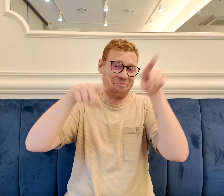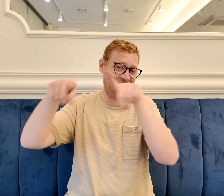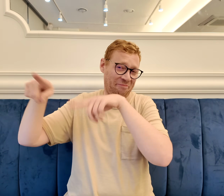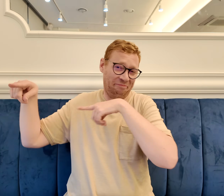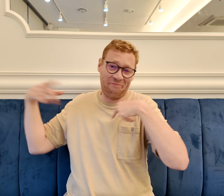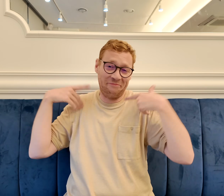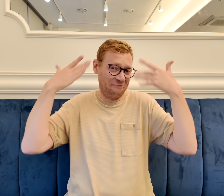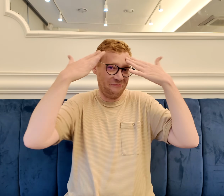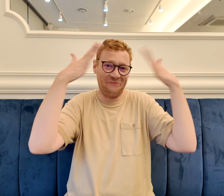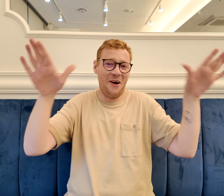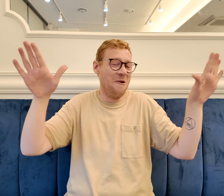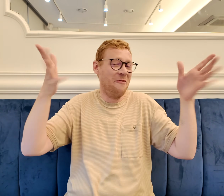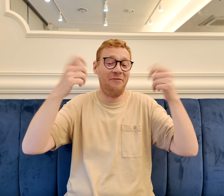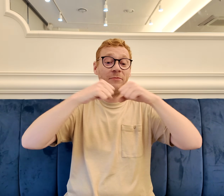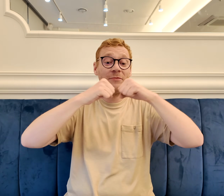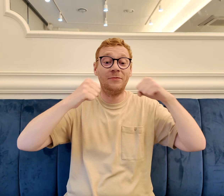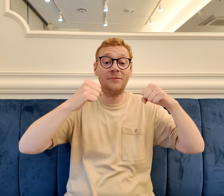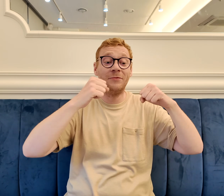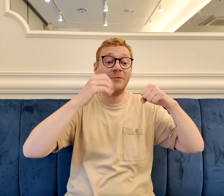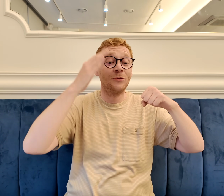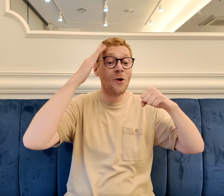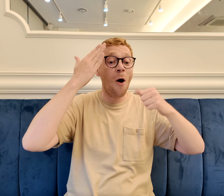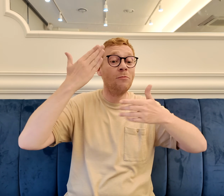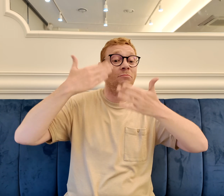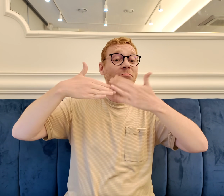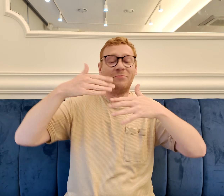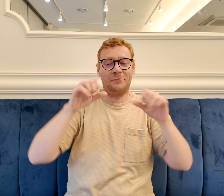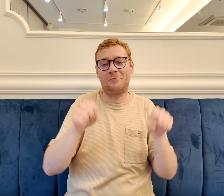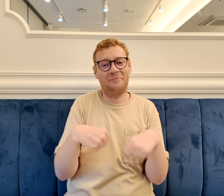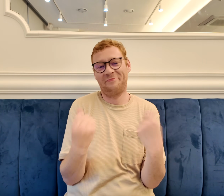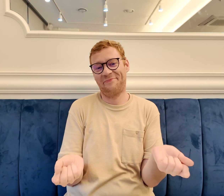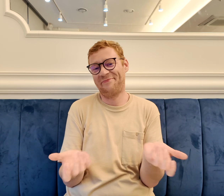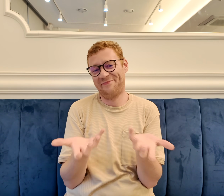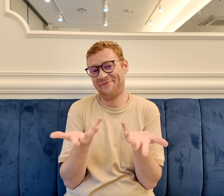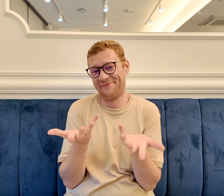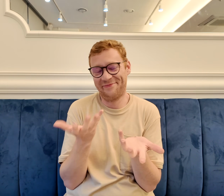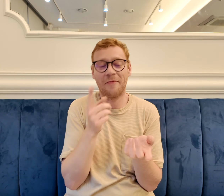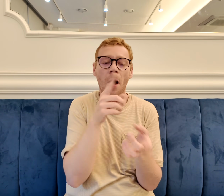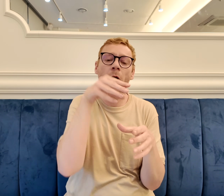Everyone is different. I don't know the details, but once you know, you shouldn't do it.